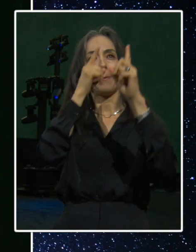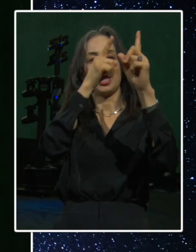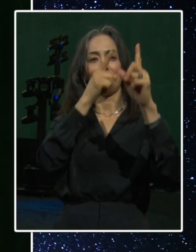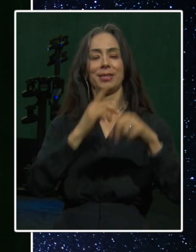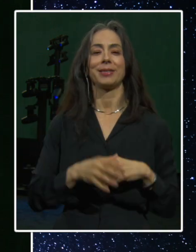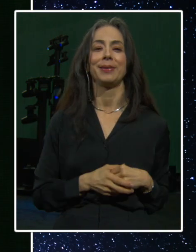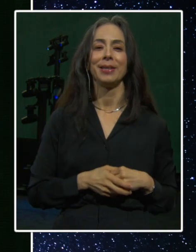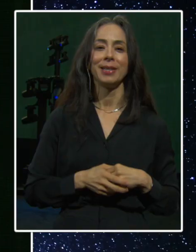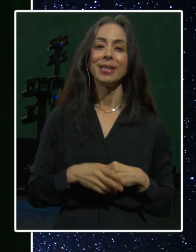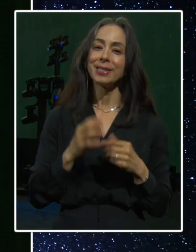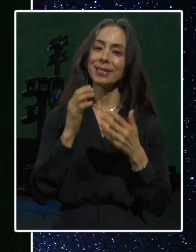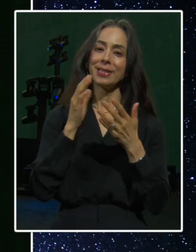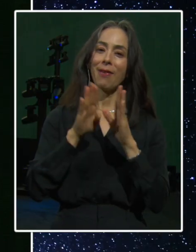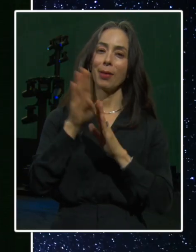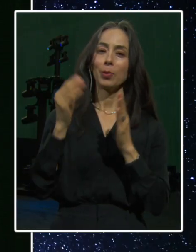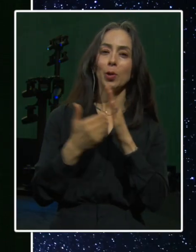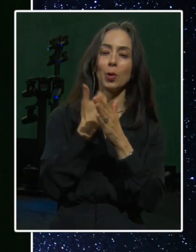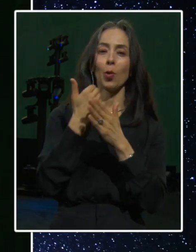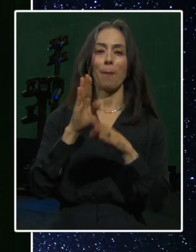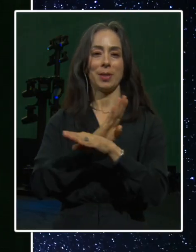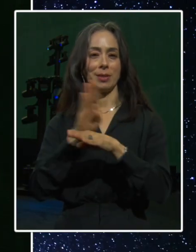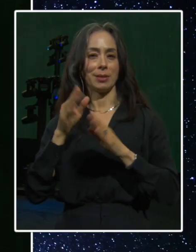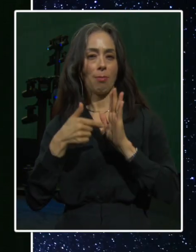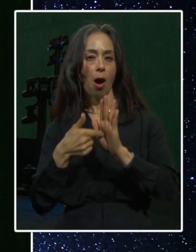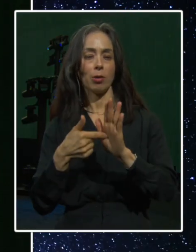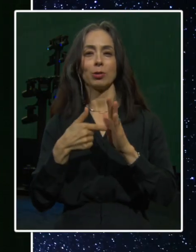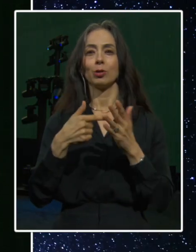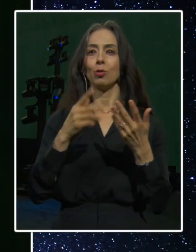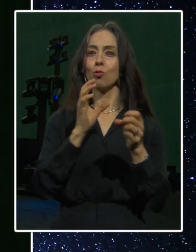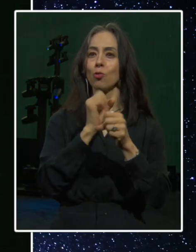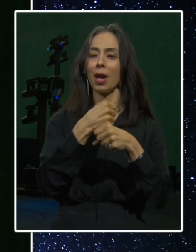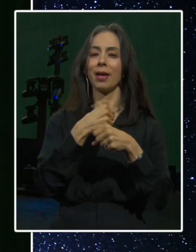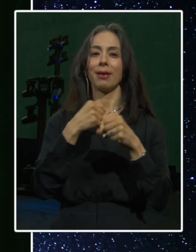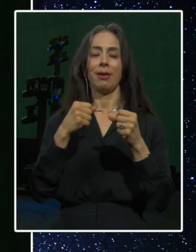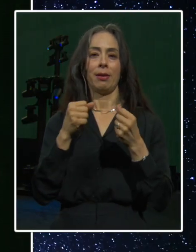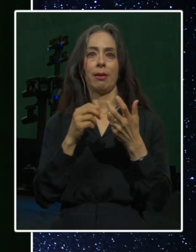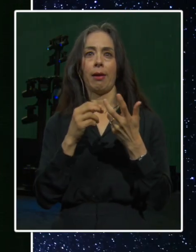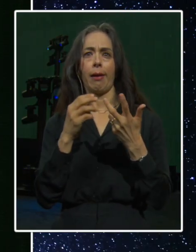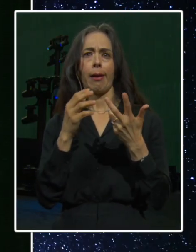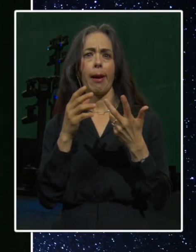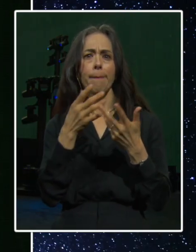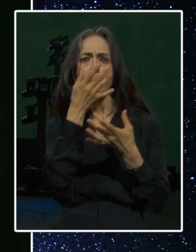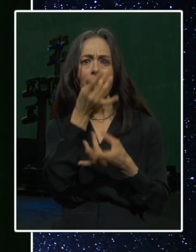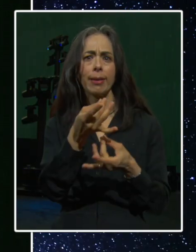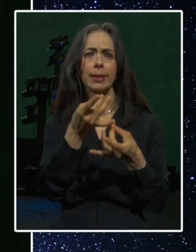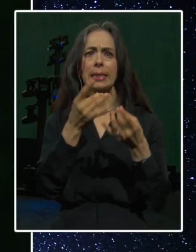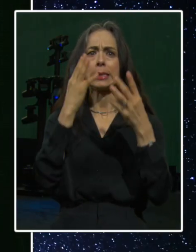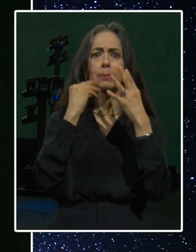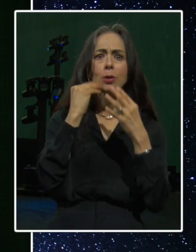to develop new business models, to create compelling experiences, to enhance performance.